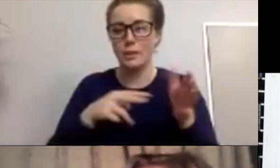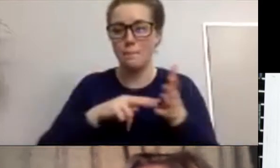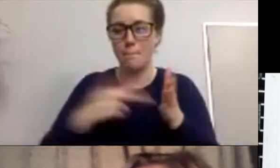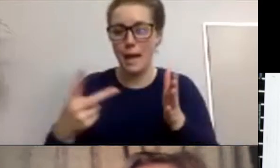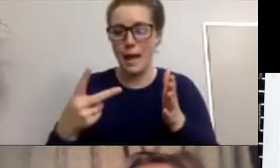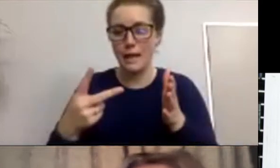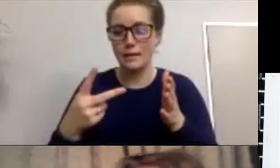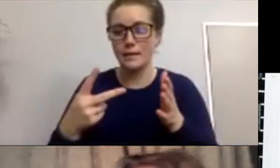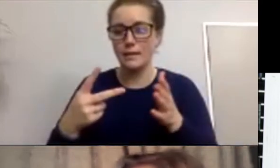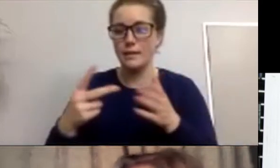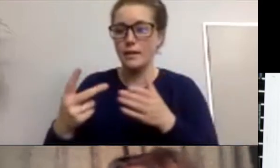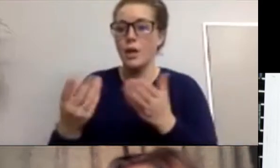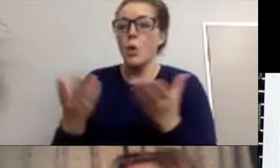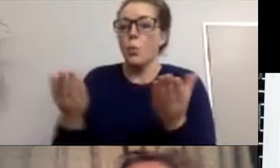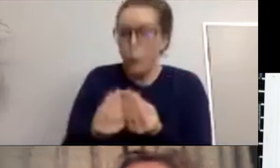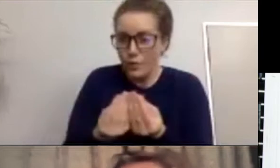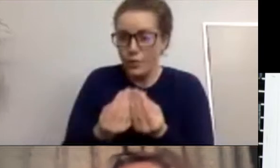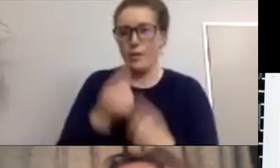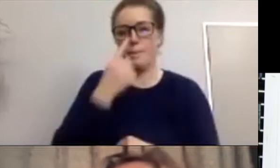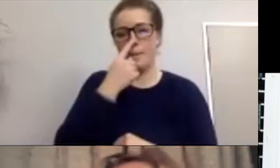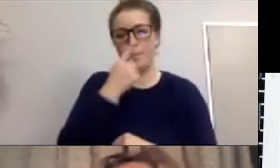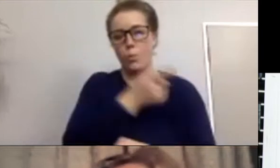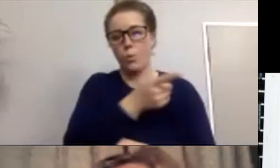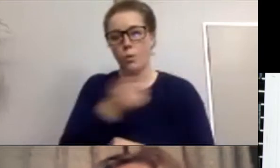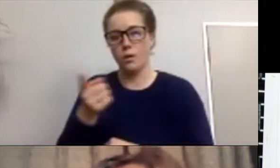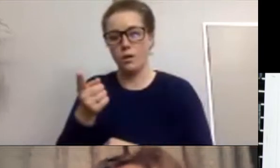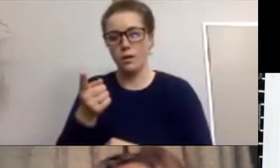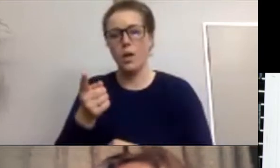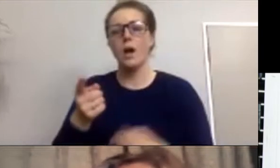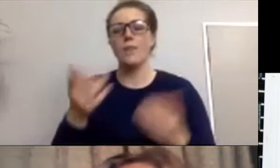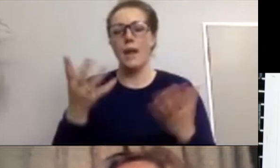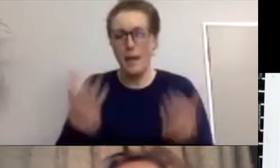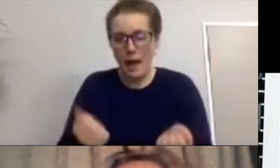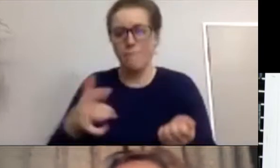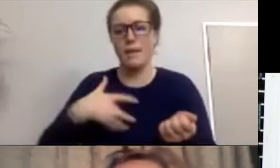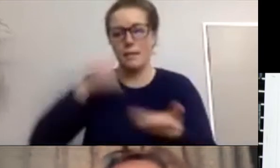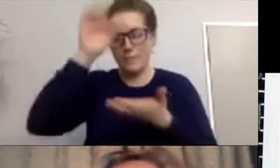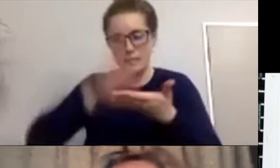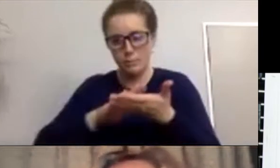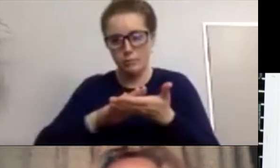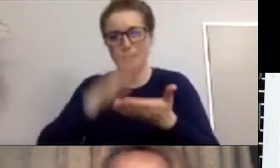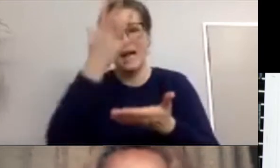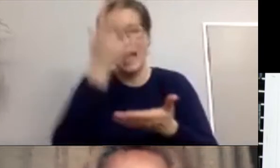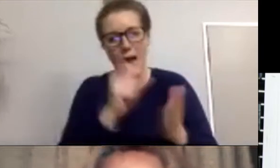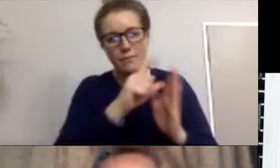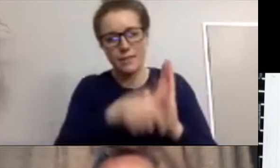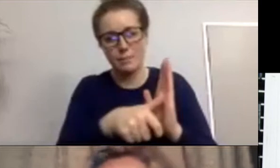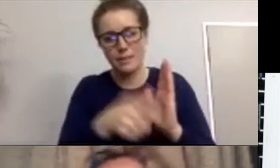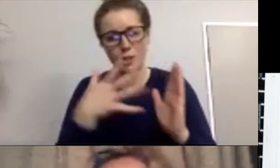in consultation with people with lived experience disability you don't want to be somebody that thinks: